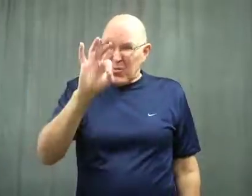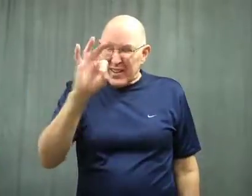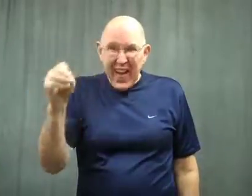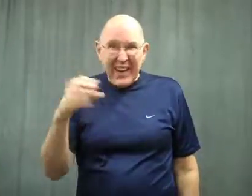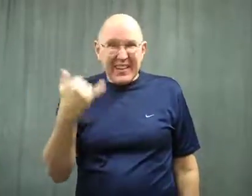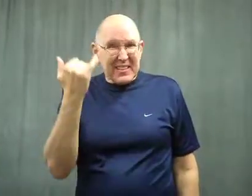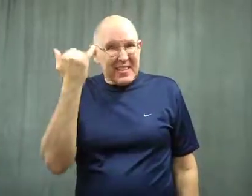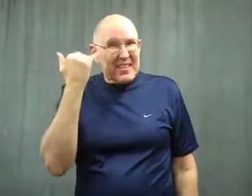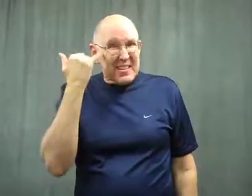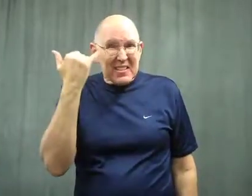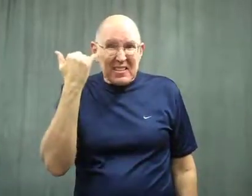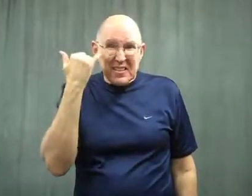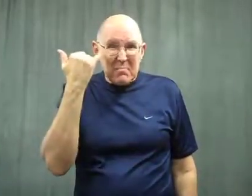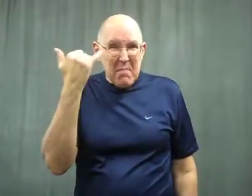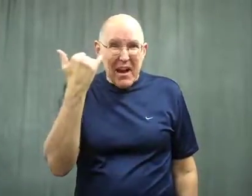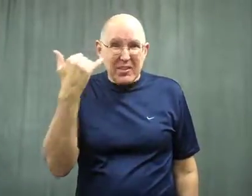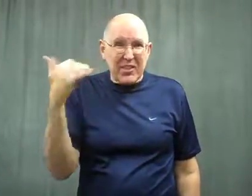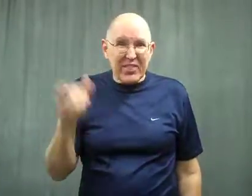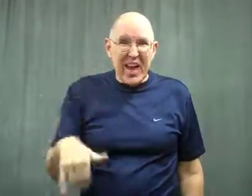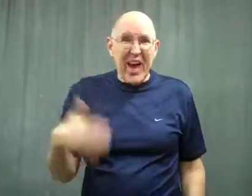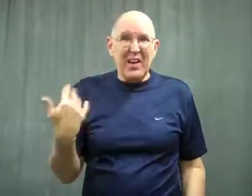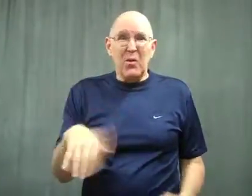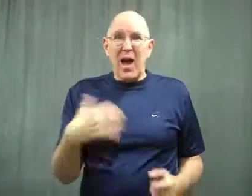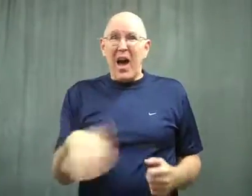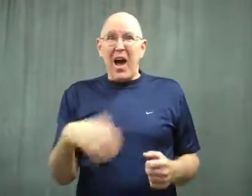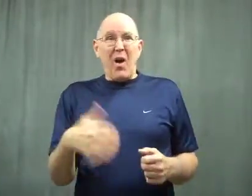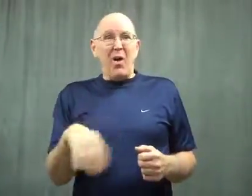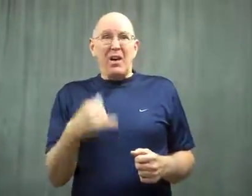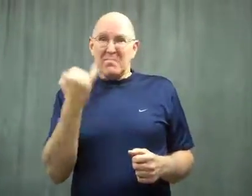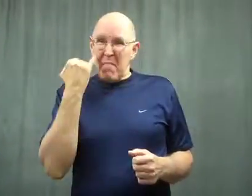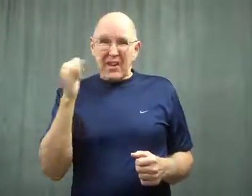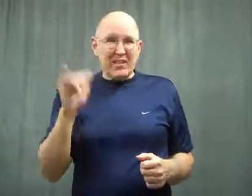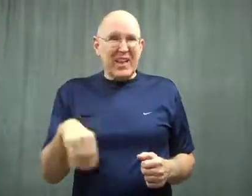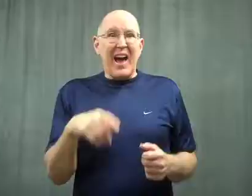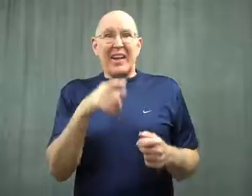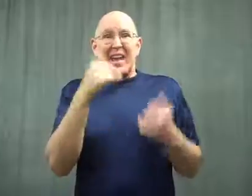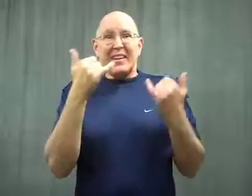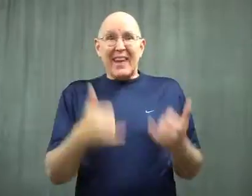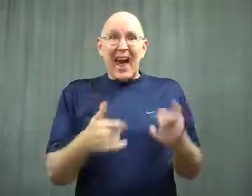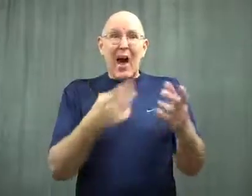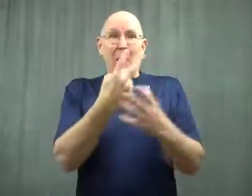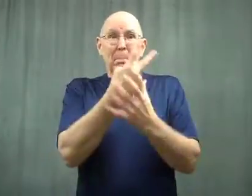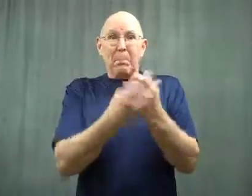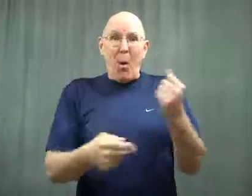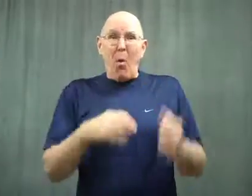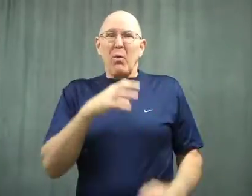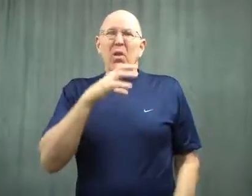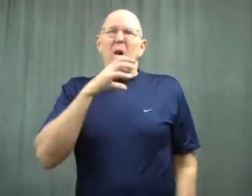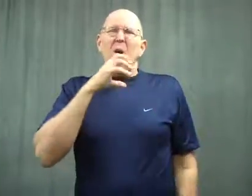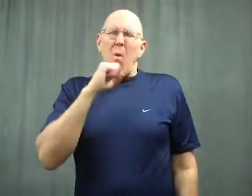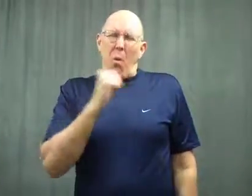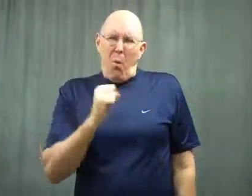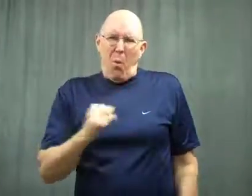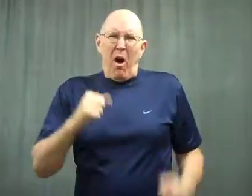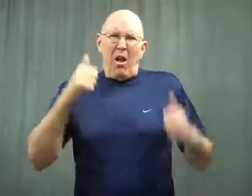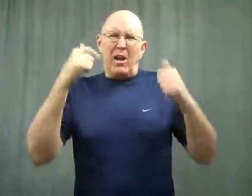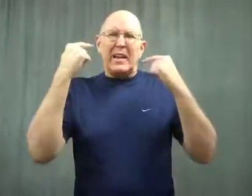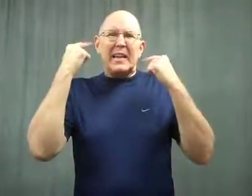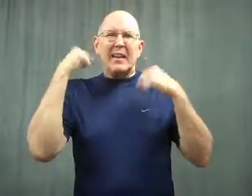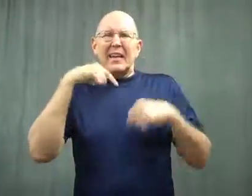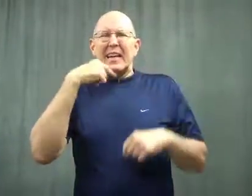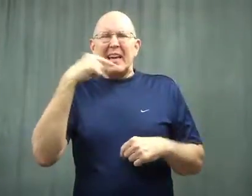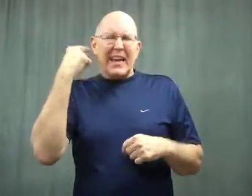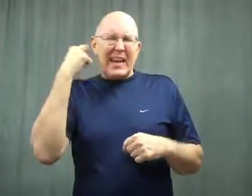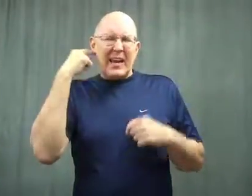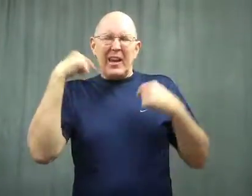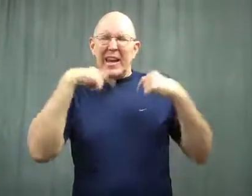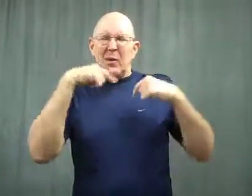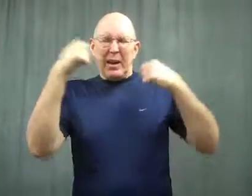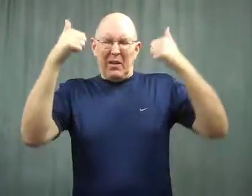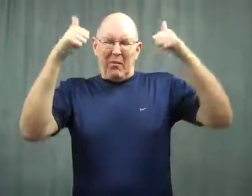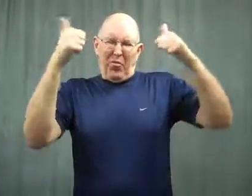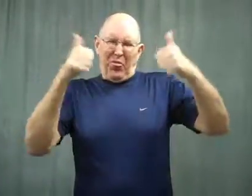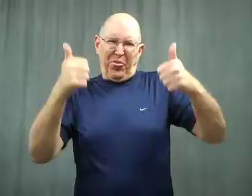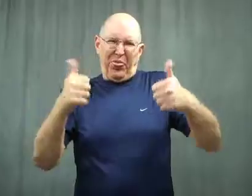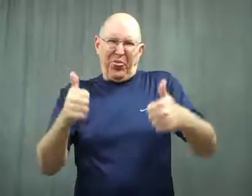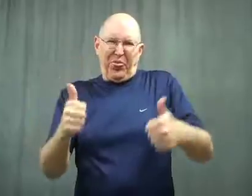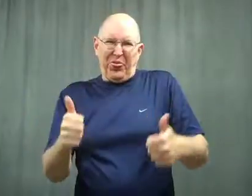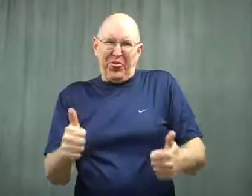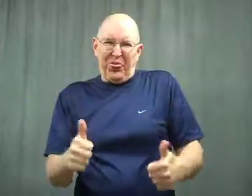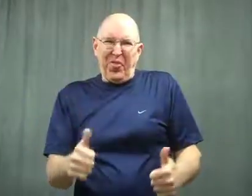Can you imagine that? 90 years!